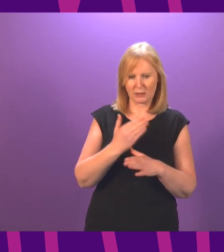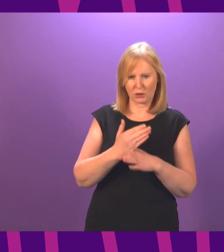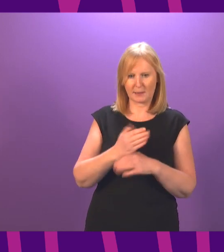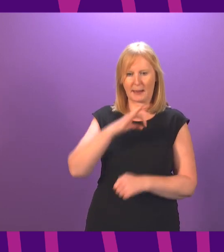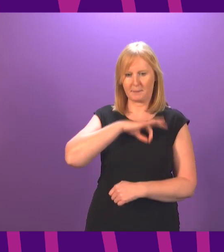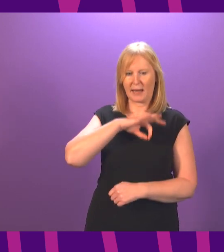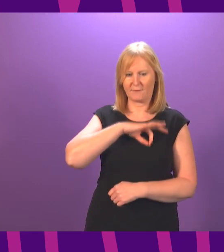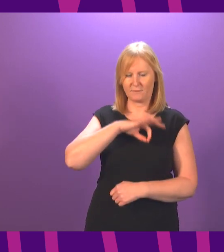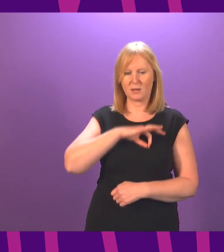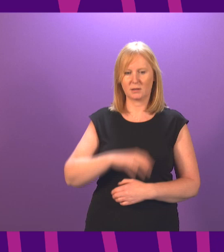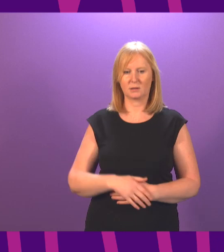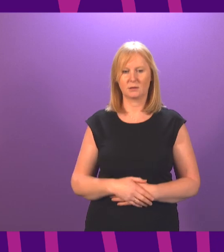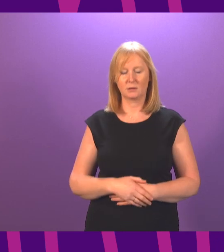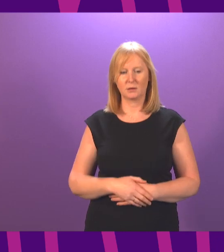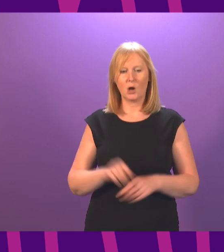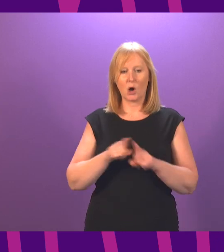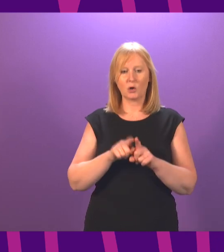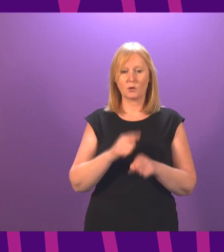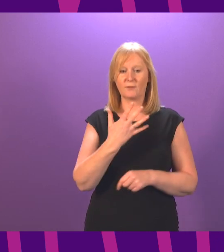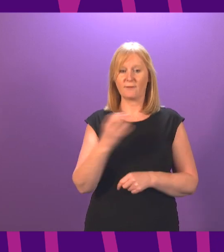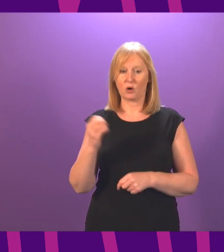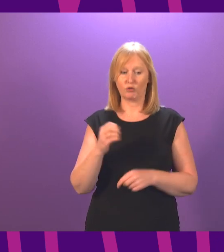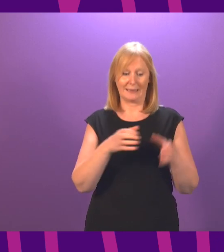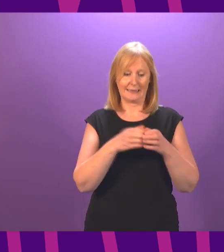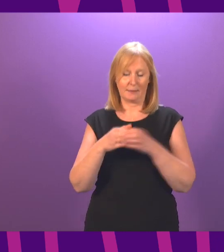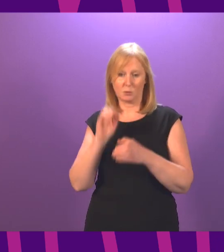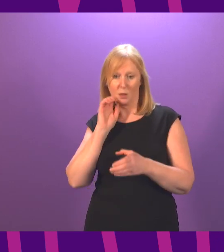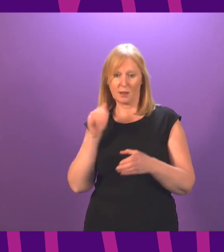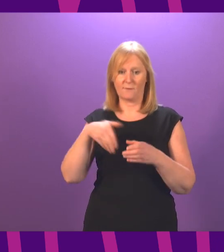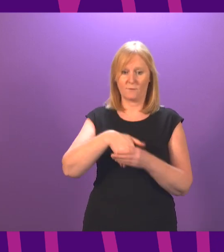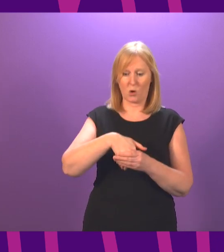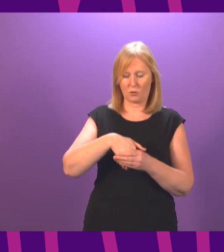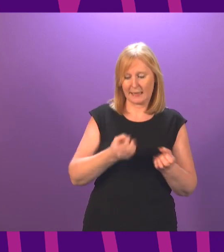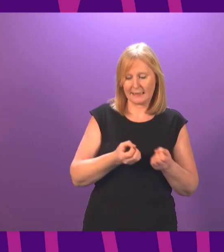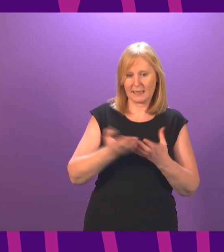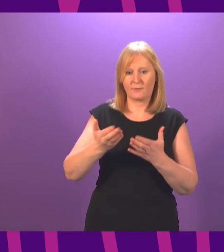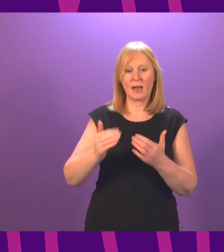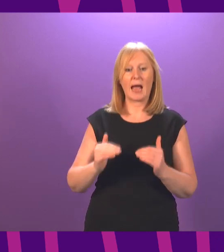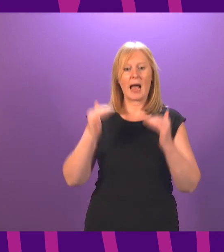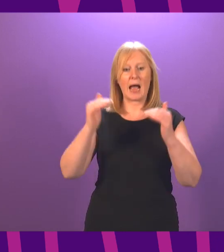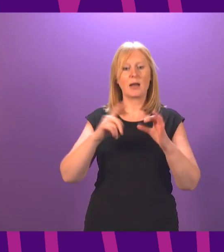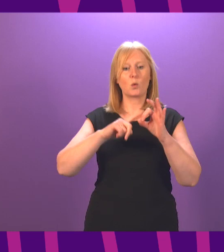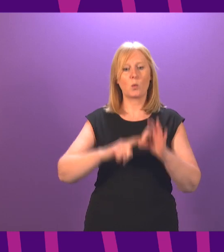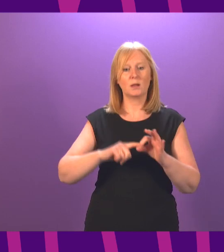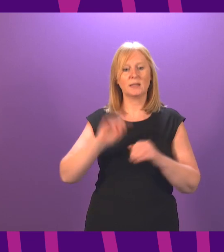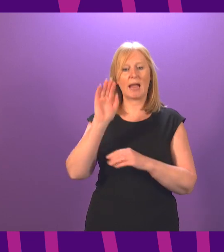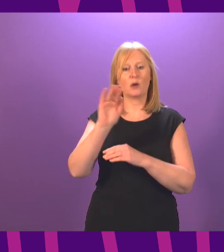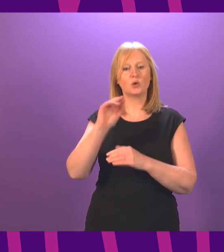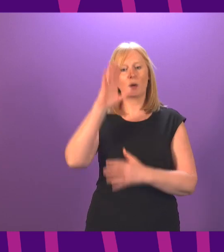from that programme, and I know that a further 500 teams will take part in the winter programme to support the delivery of high-quality all-weather outdoor experiences.